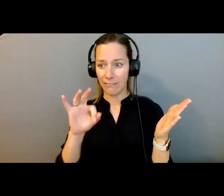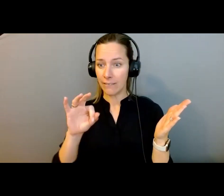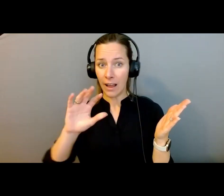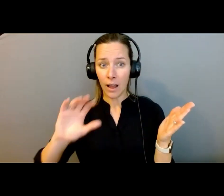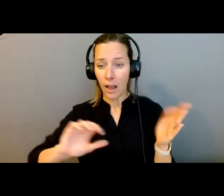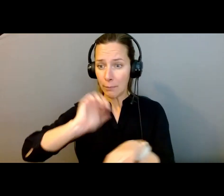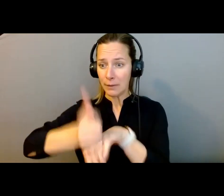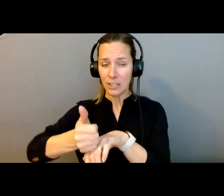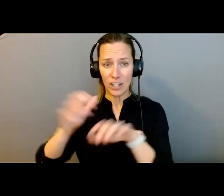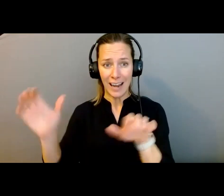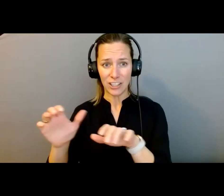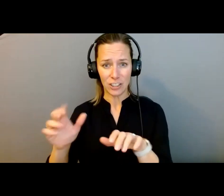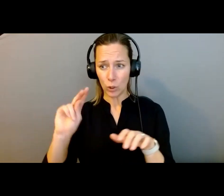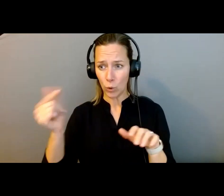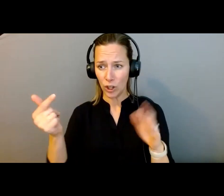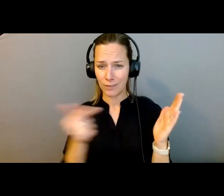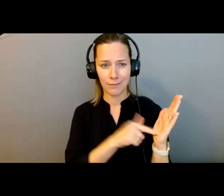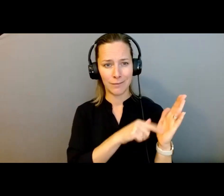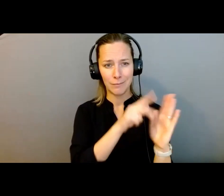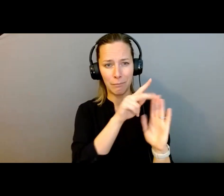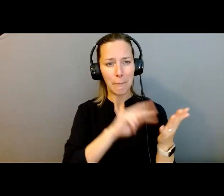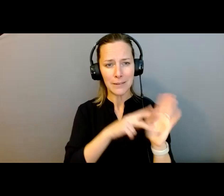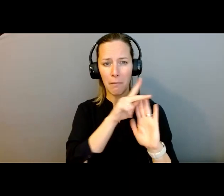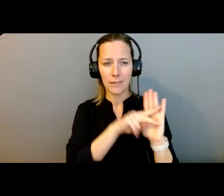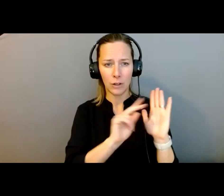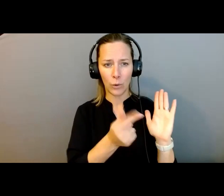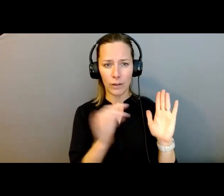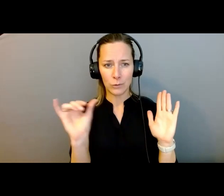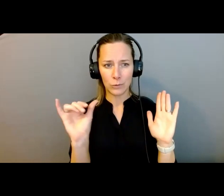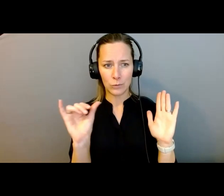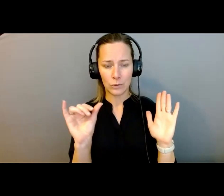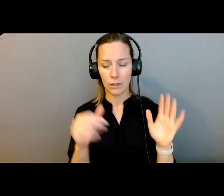policies and more engagement of individuals, more engagements of people like yourselves